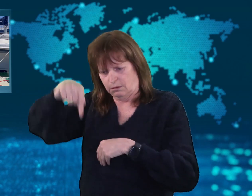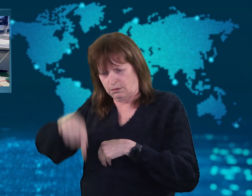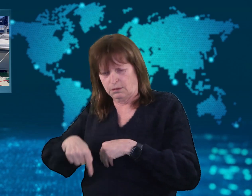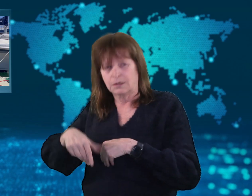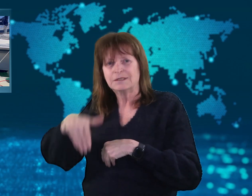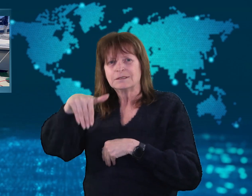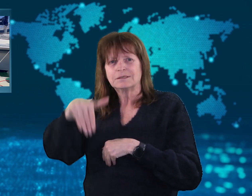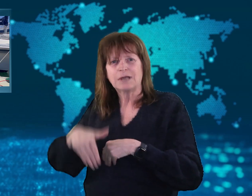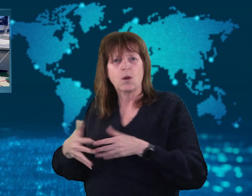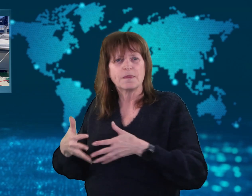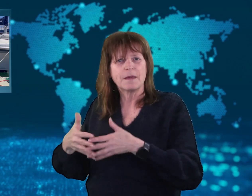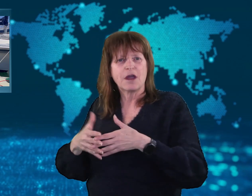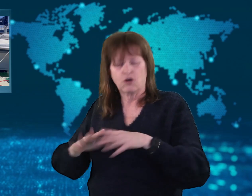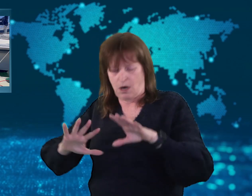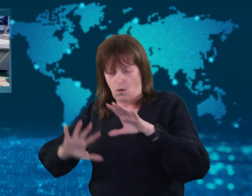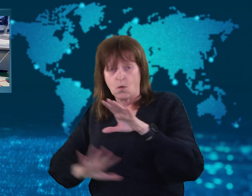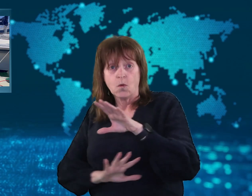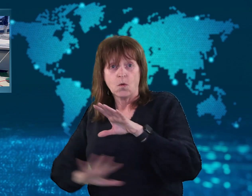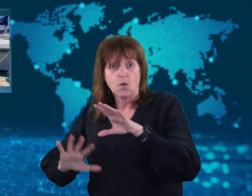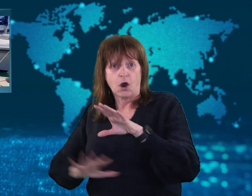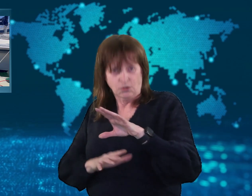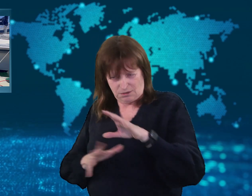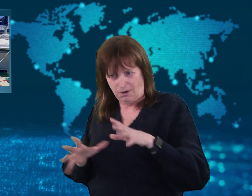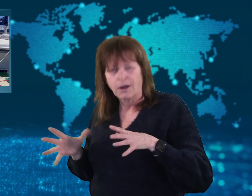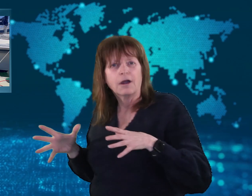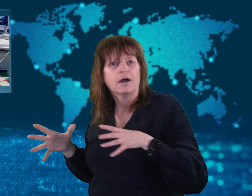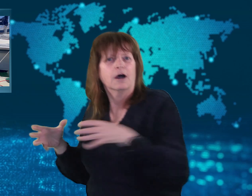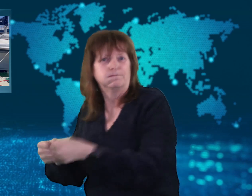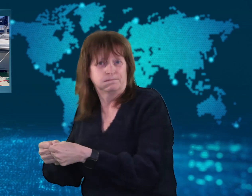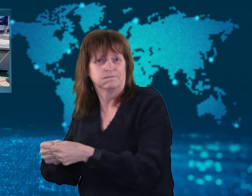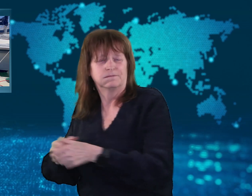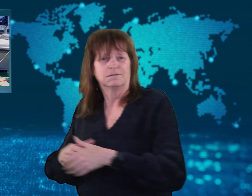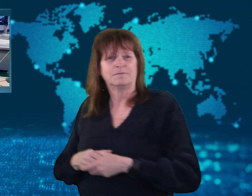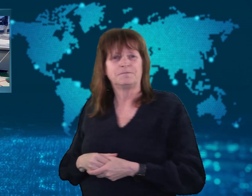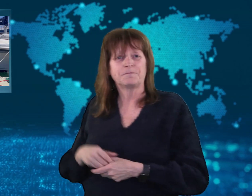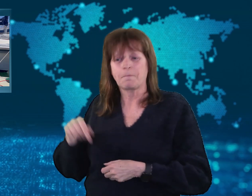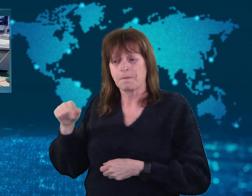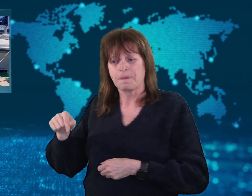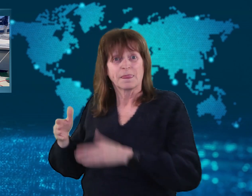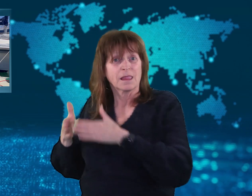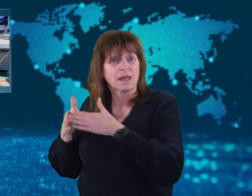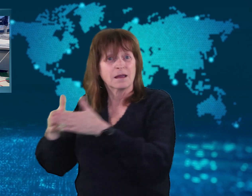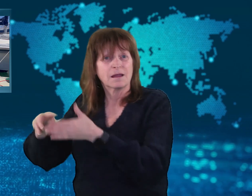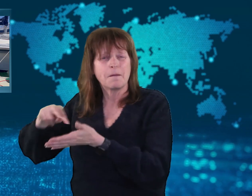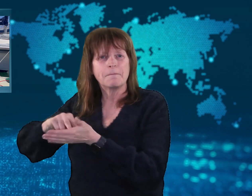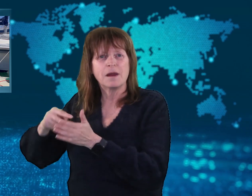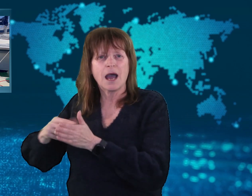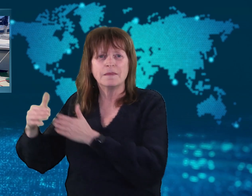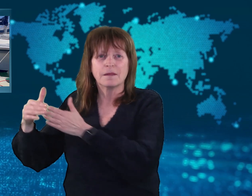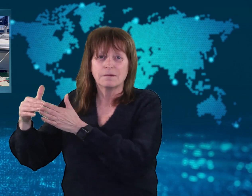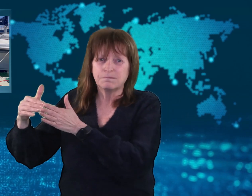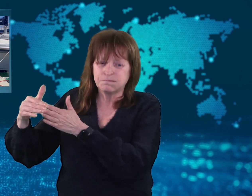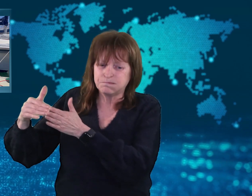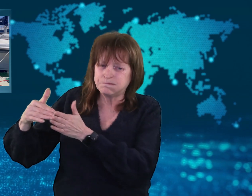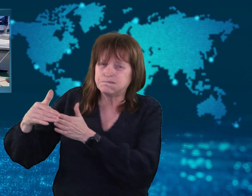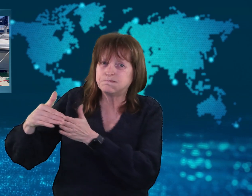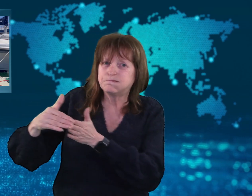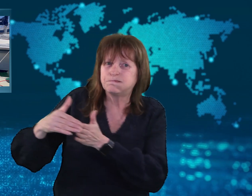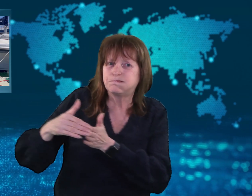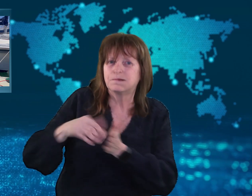South America's coast.